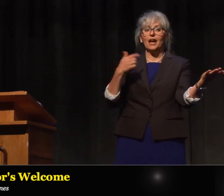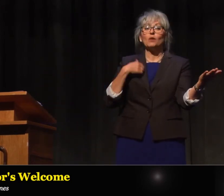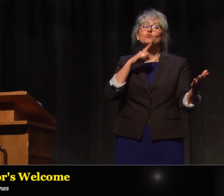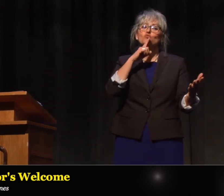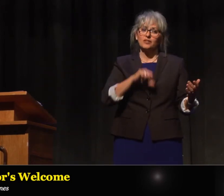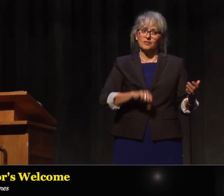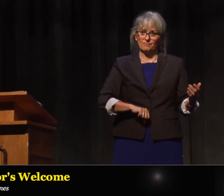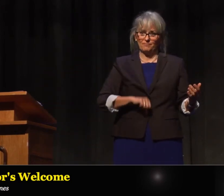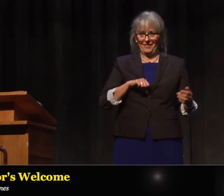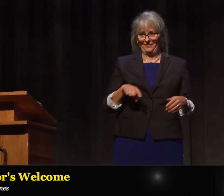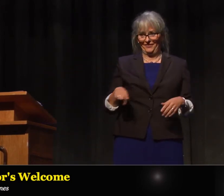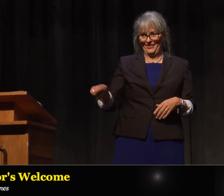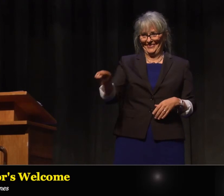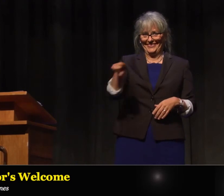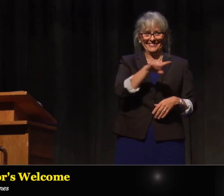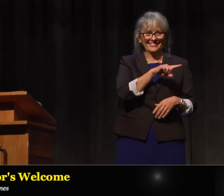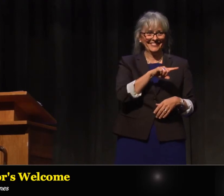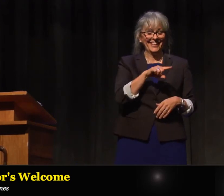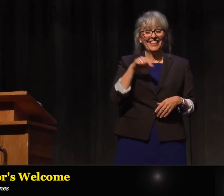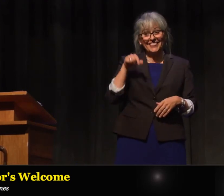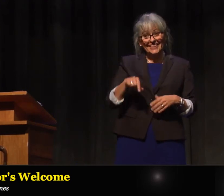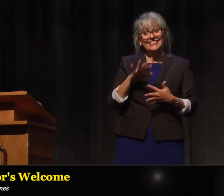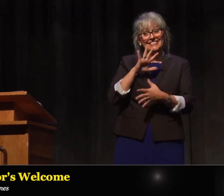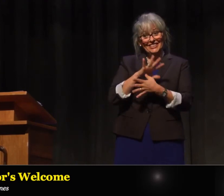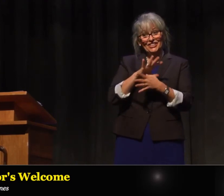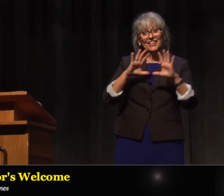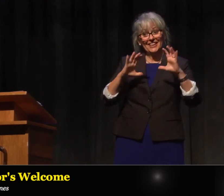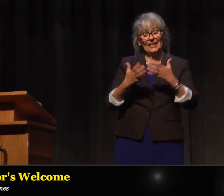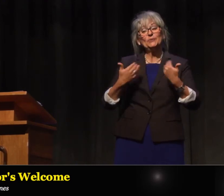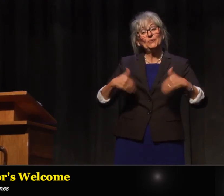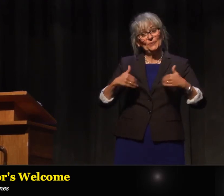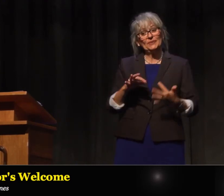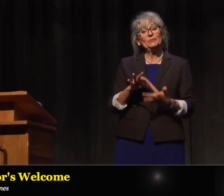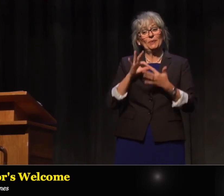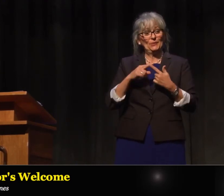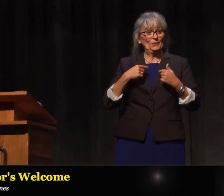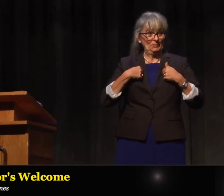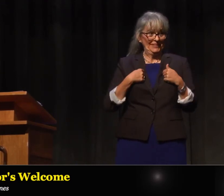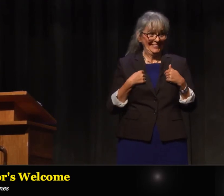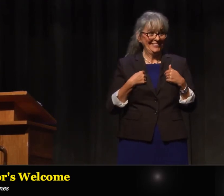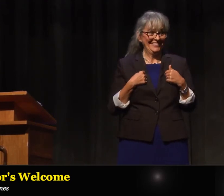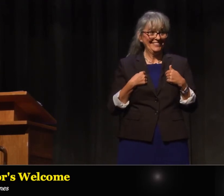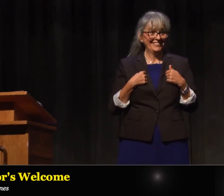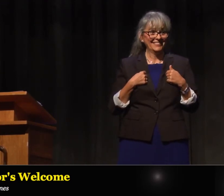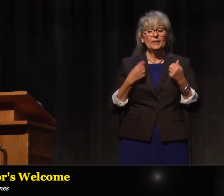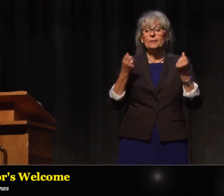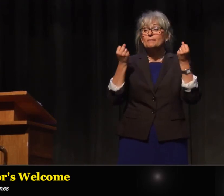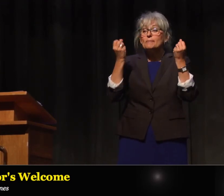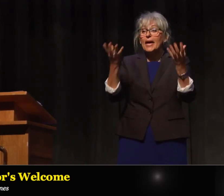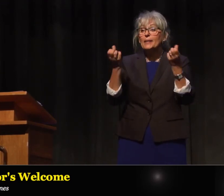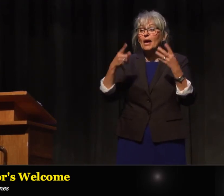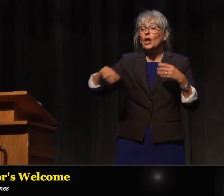I'd like to let you know, I am really proud of all of you. This senior class has been very special to me.